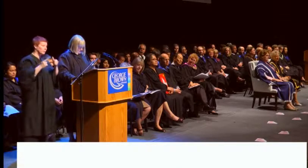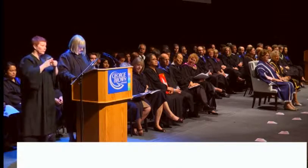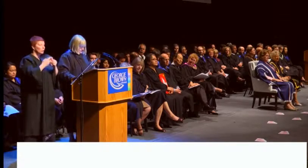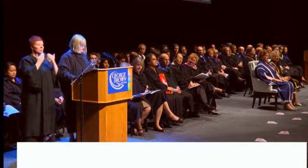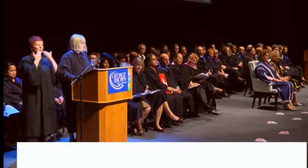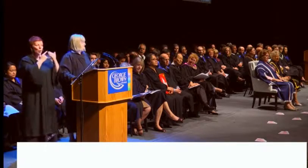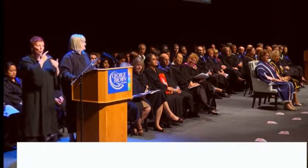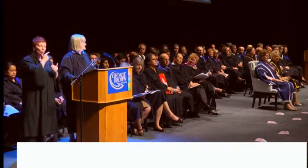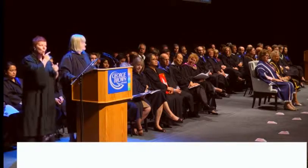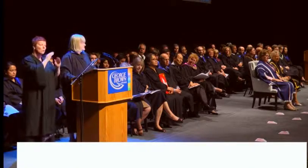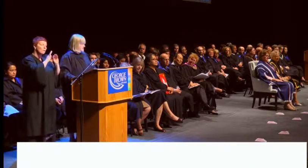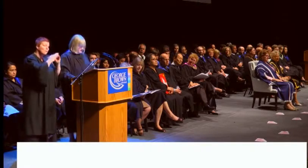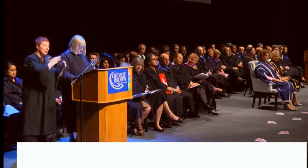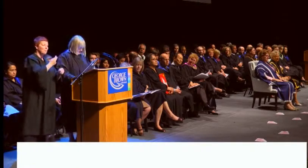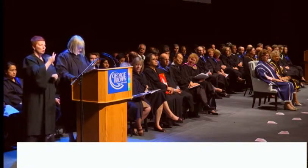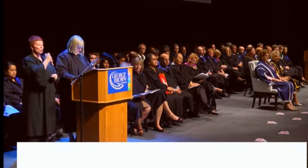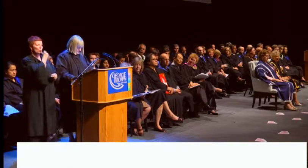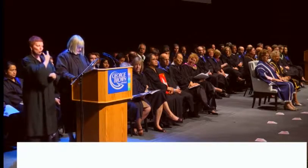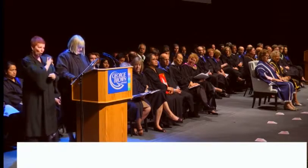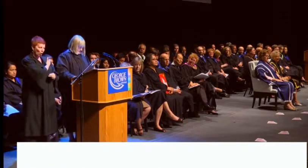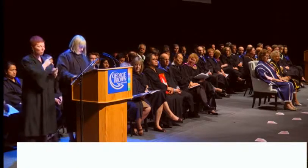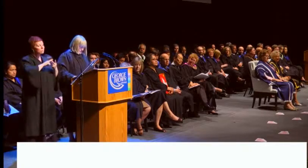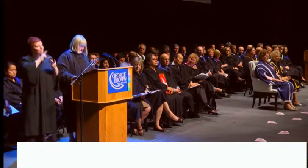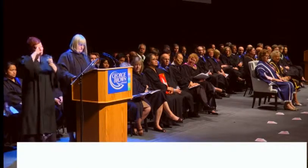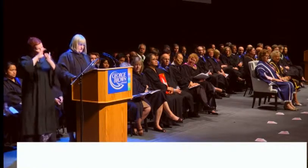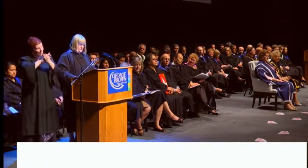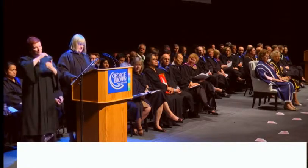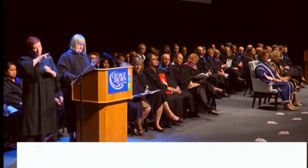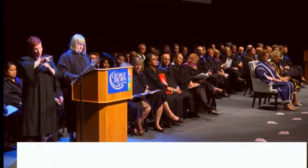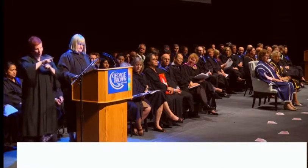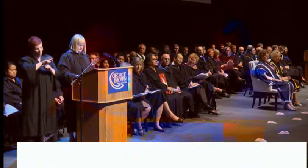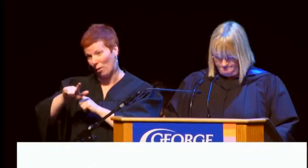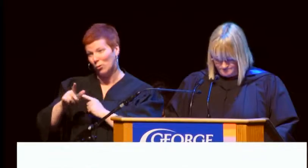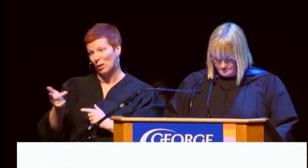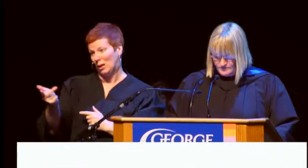DAUGHTERS JESSICA AND ELIZABETH AND MY HUSBAND PAUL - WHO HAVE HAD MANY WEEKENDS AND NIGHTS